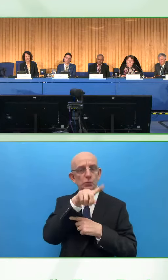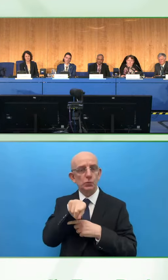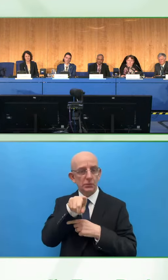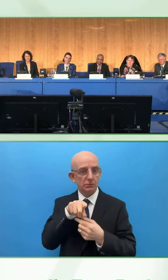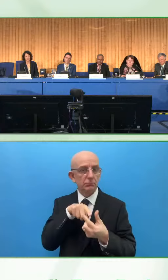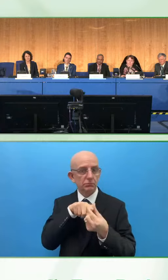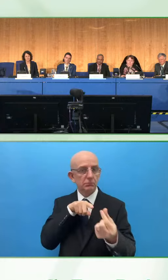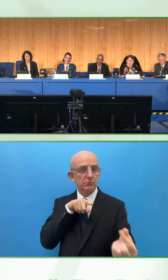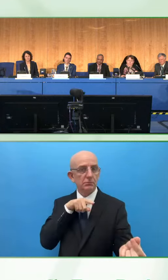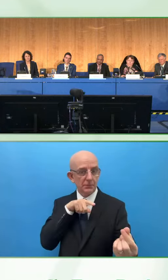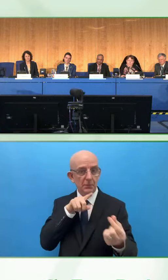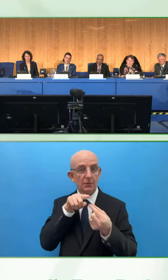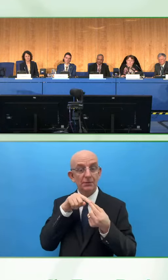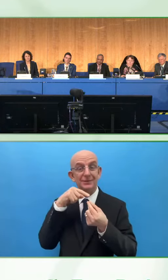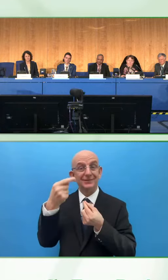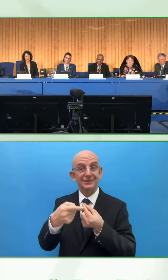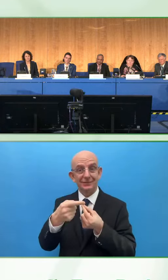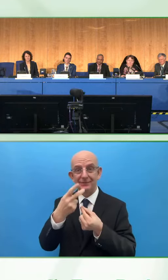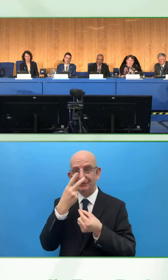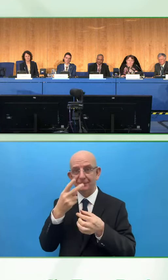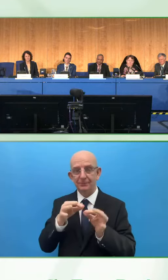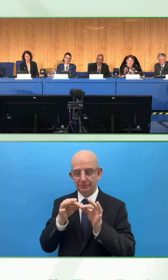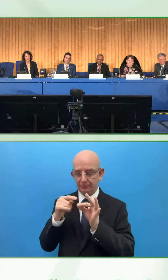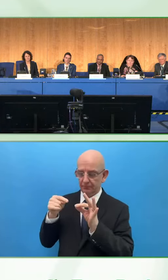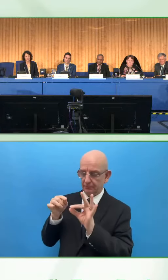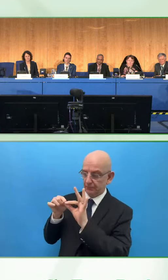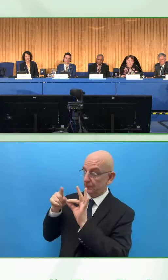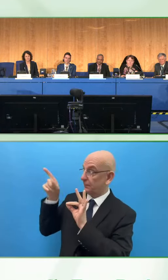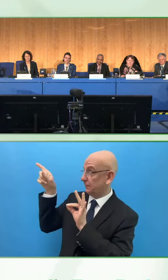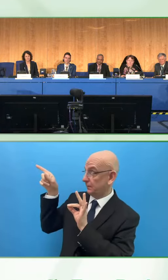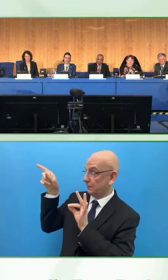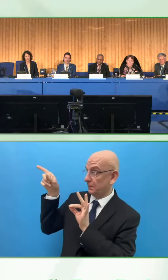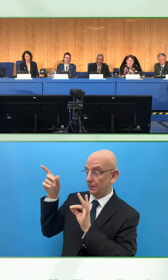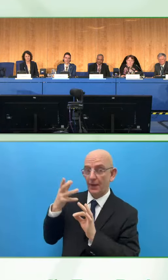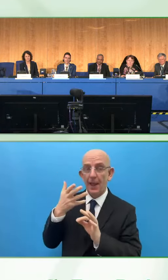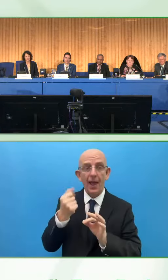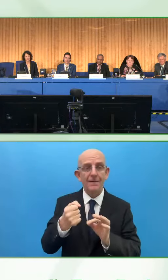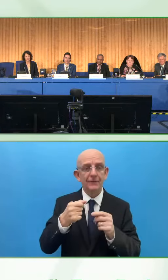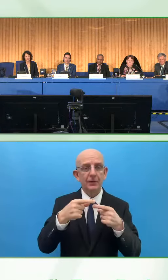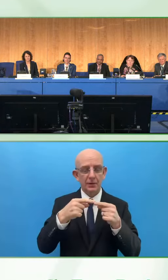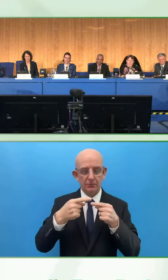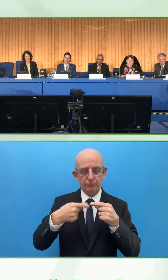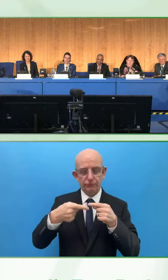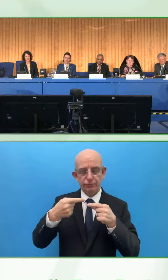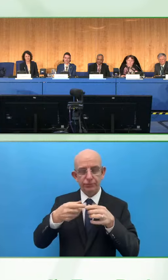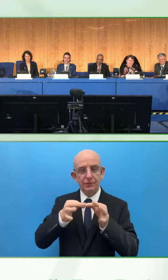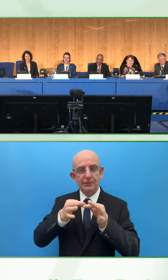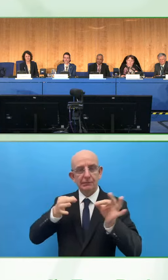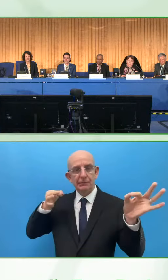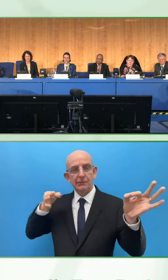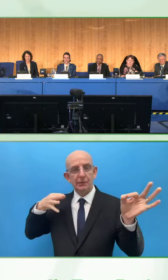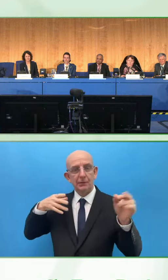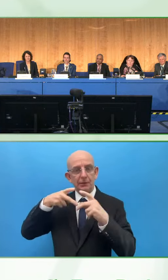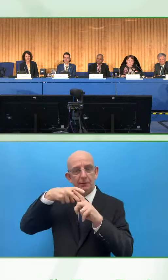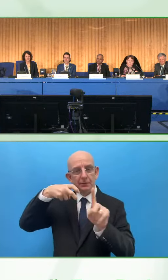It easier for my dog to pick it up with my elastic and if I drop it on the floor it's